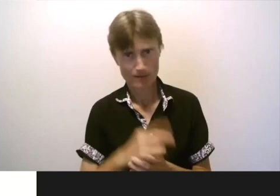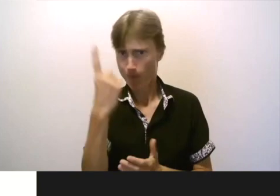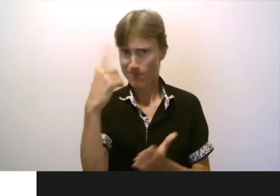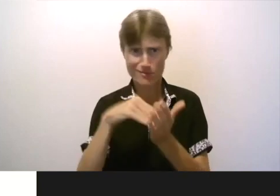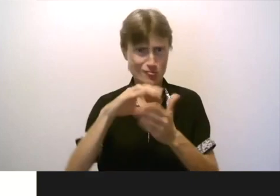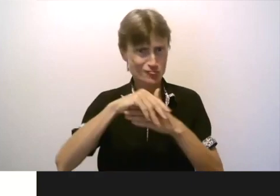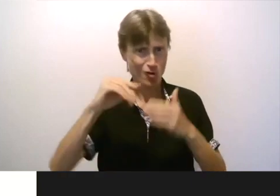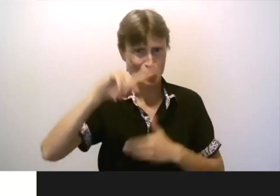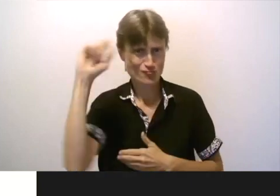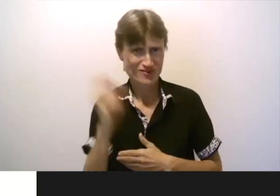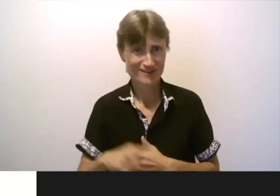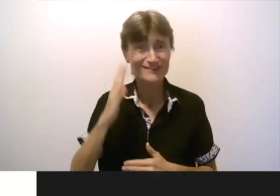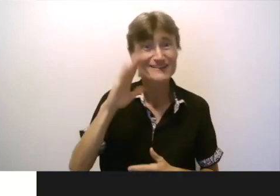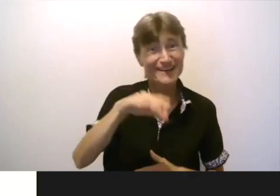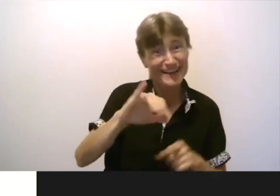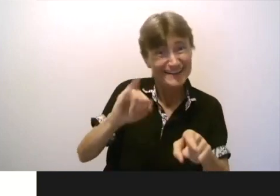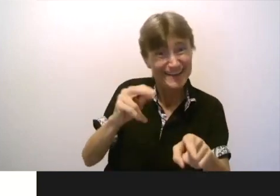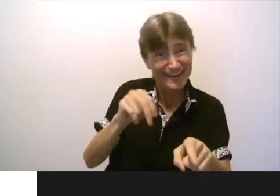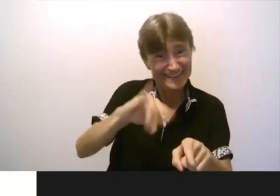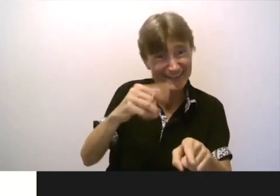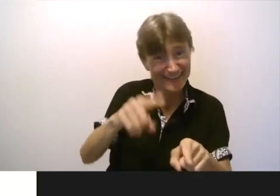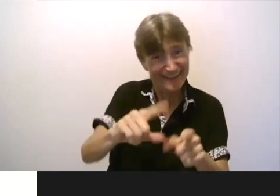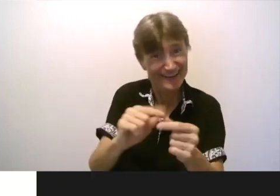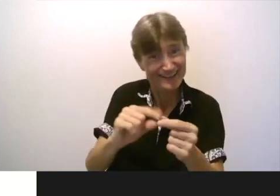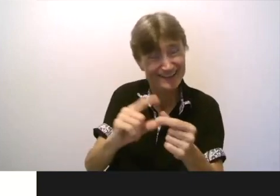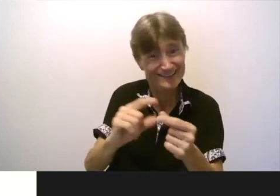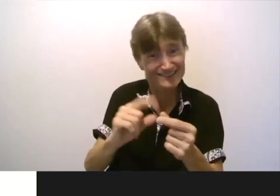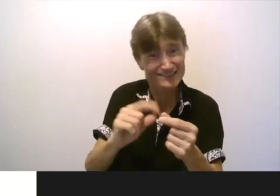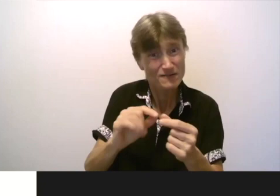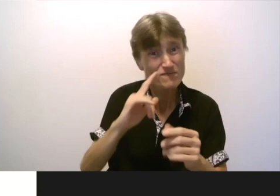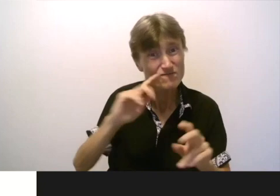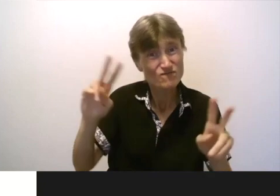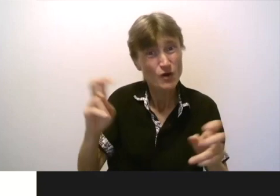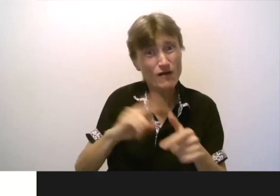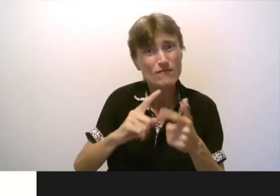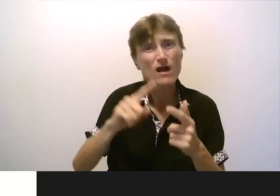jan you you noted the phrase uh uh paraphrase a lack of imagination